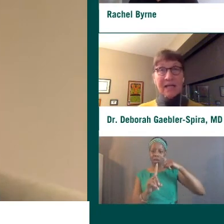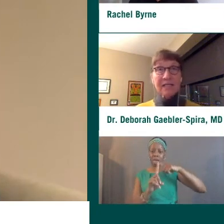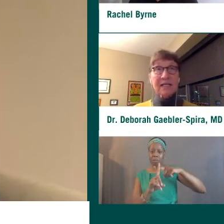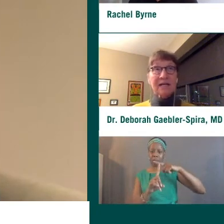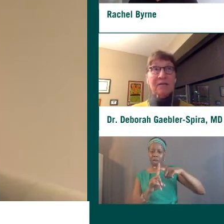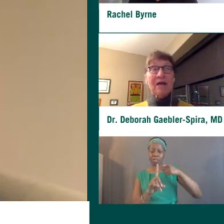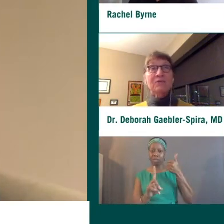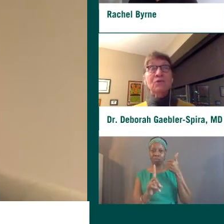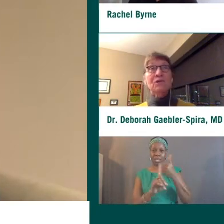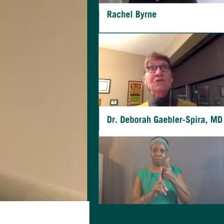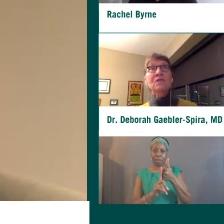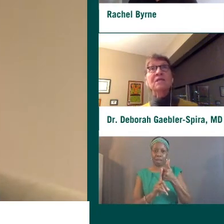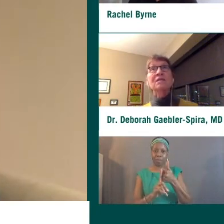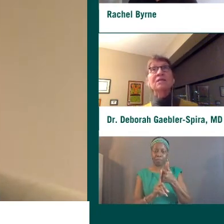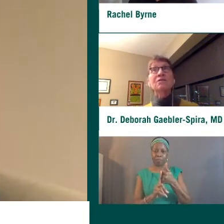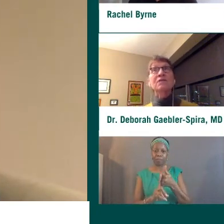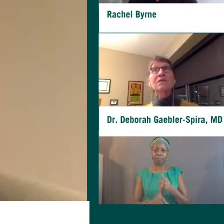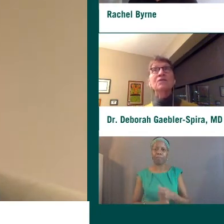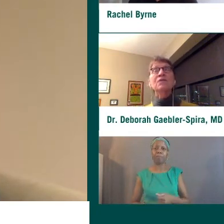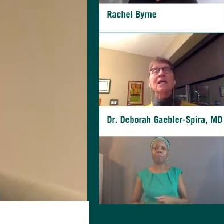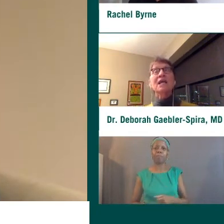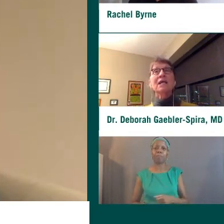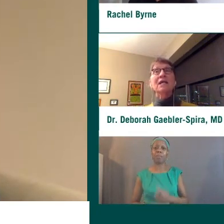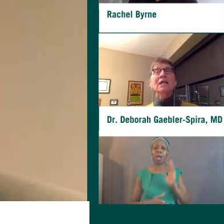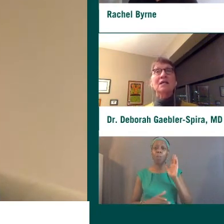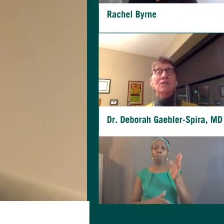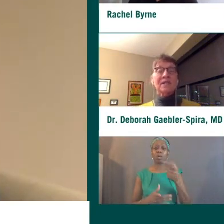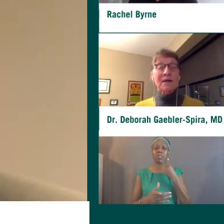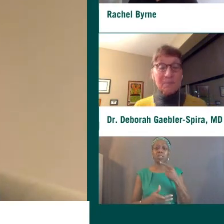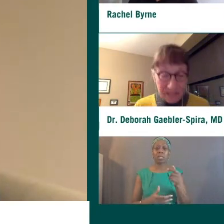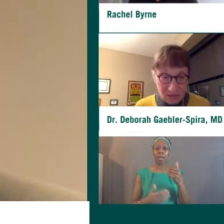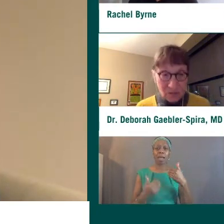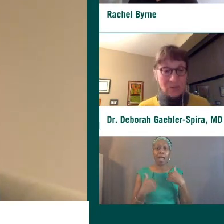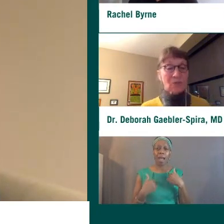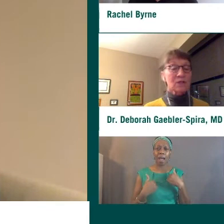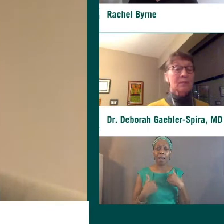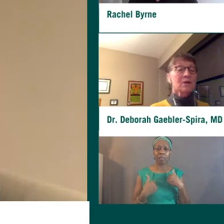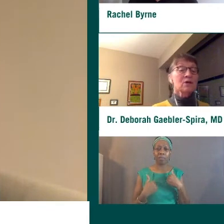And I was gonna say that there is a stoplight system